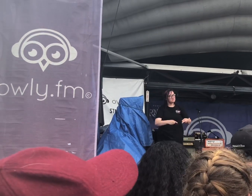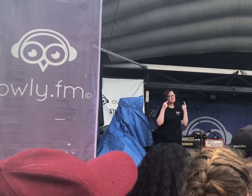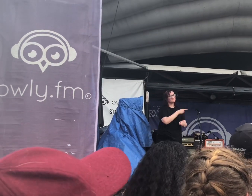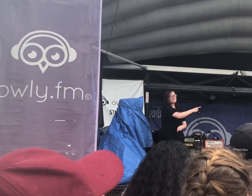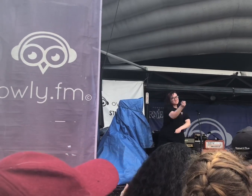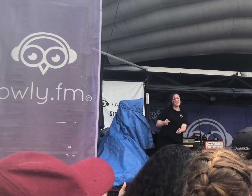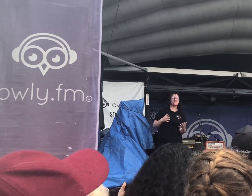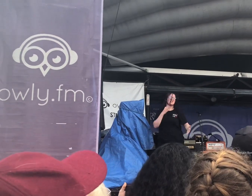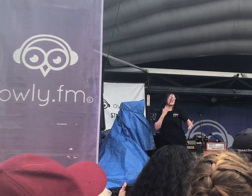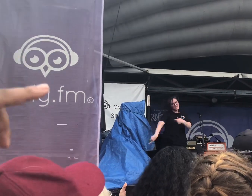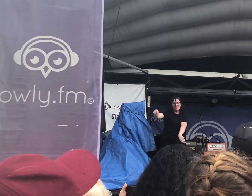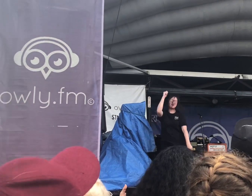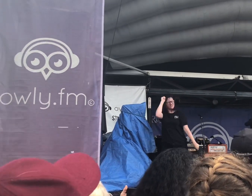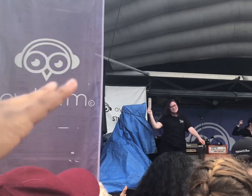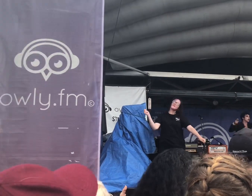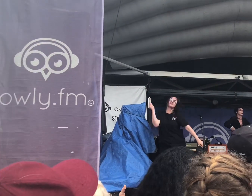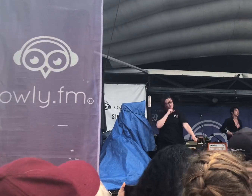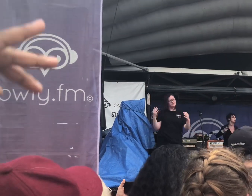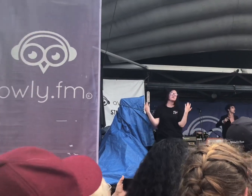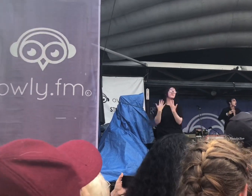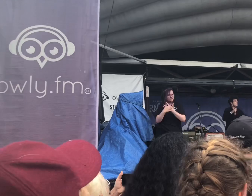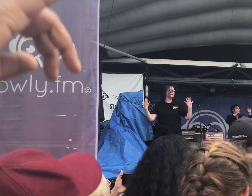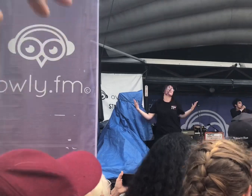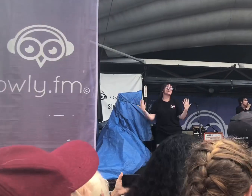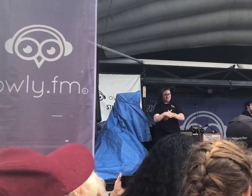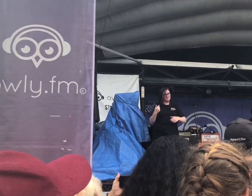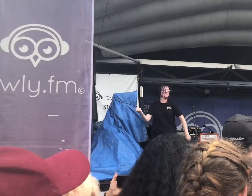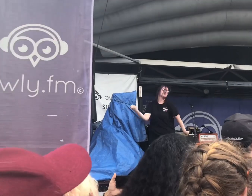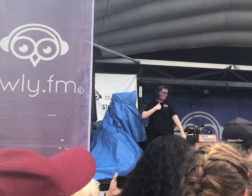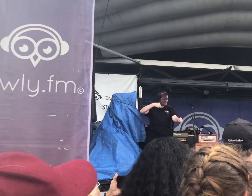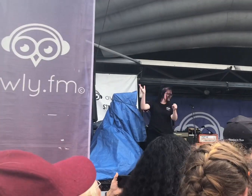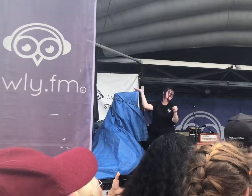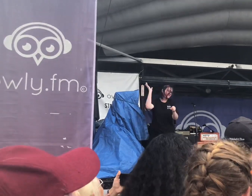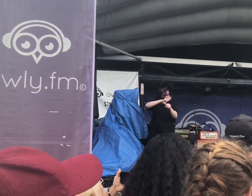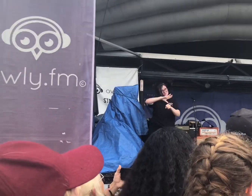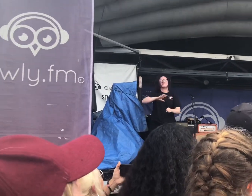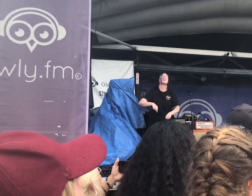They said all teenagers scare the living shit out of me